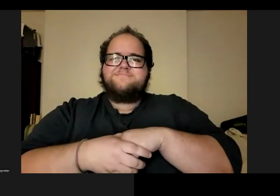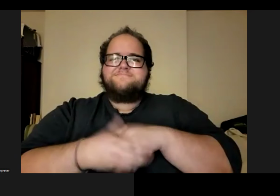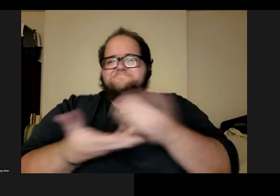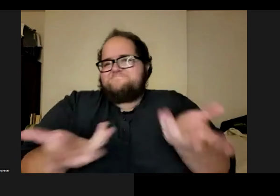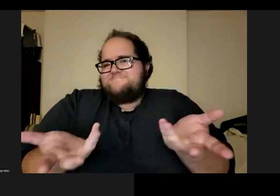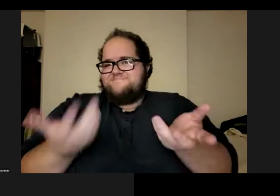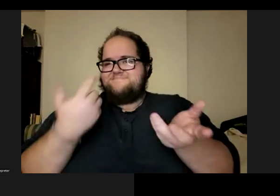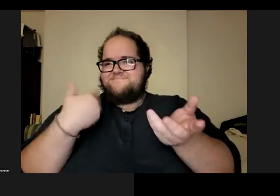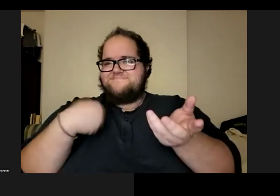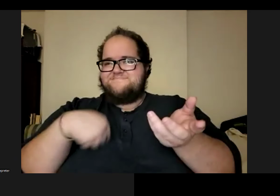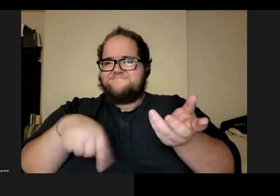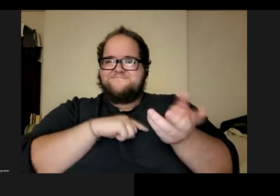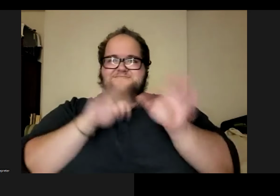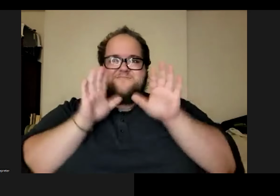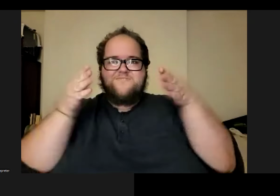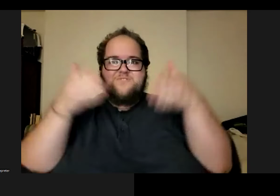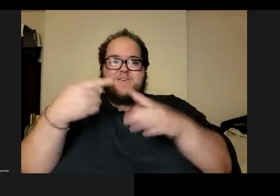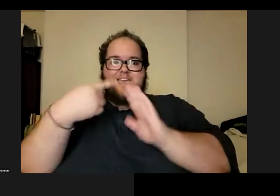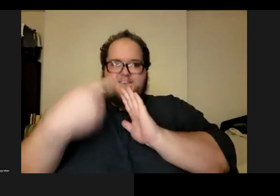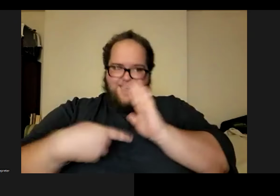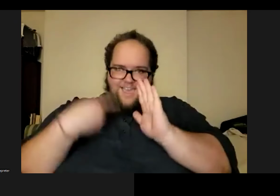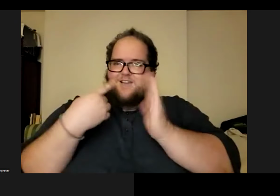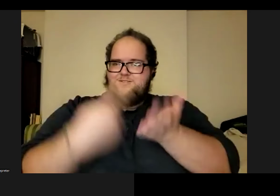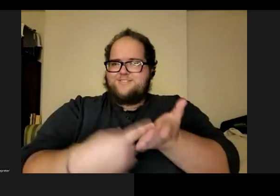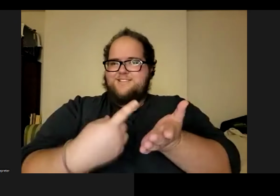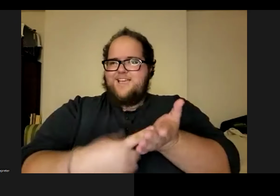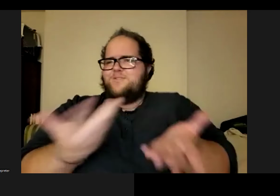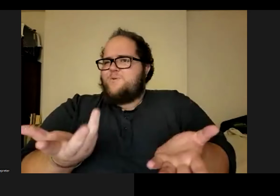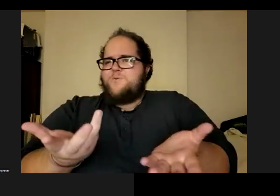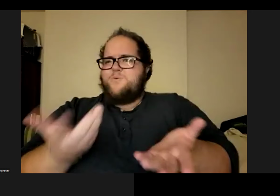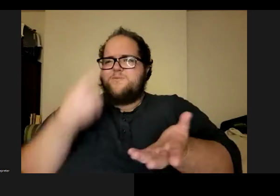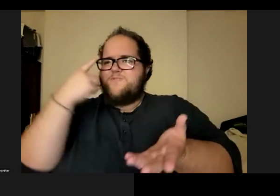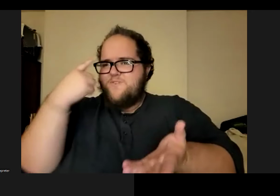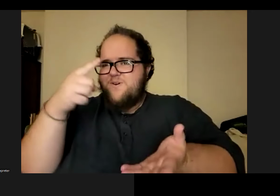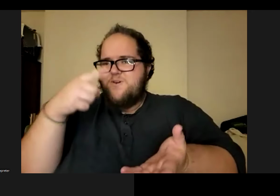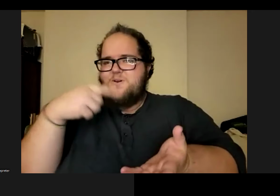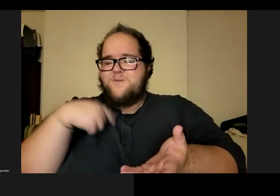an entire hour just talking about it. Which is pretty impressive.